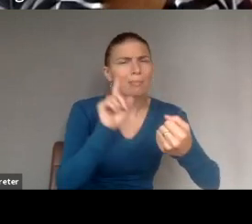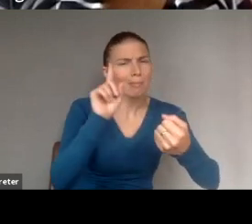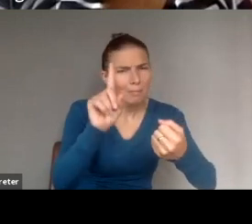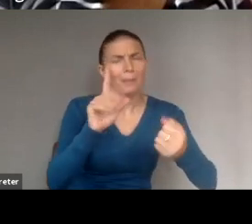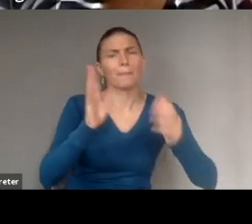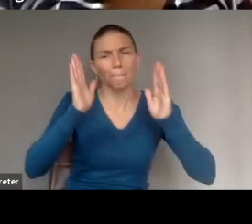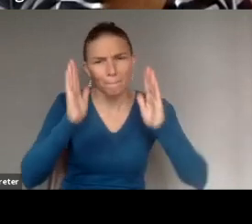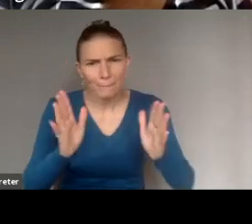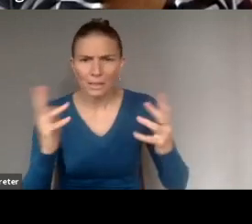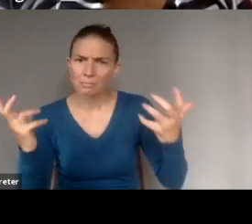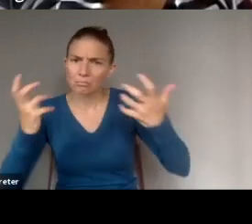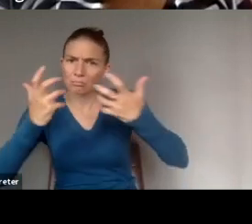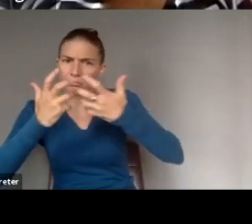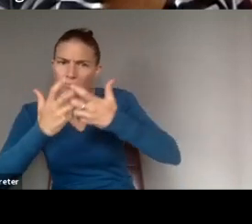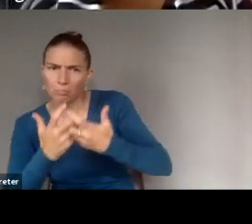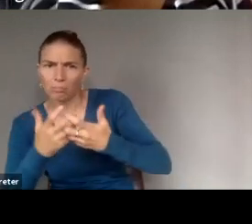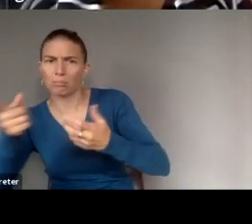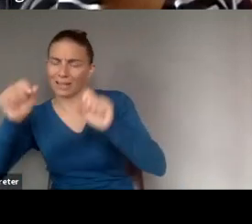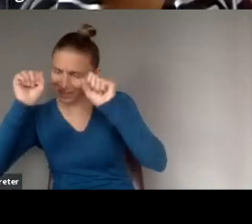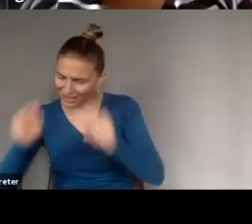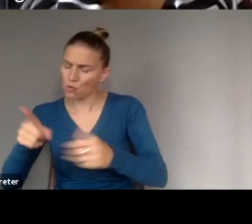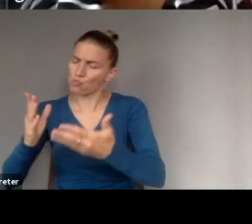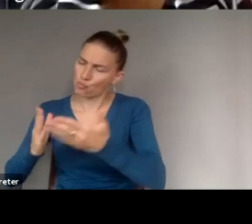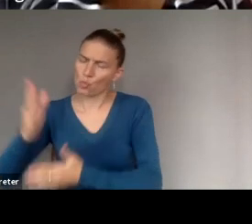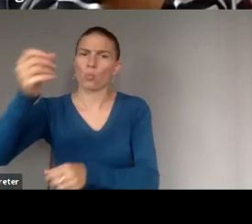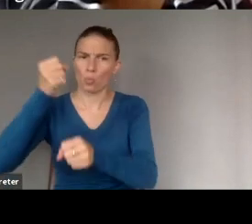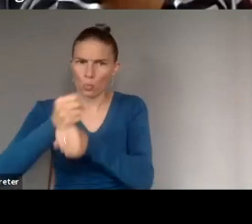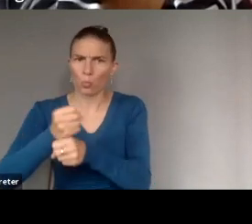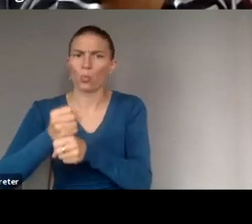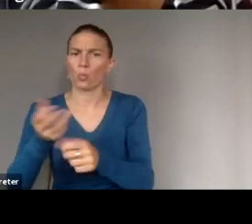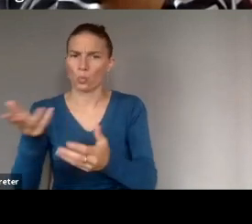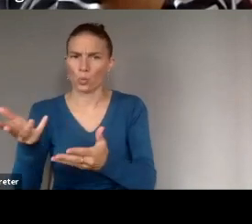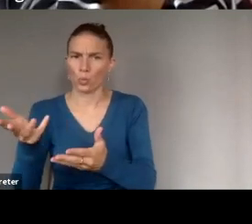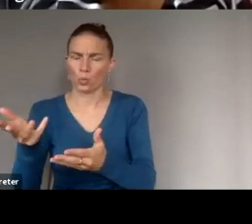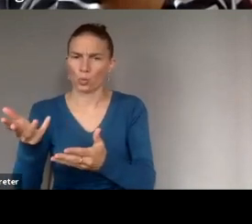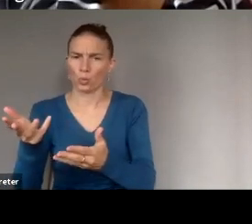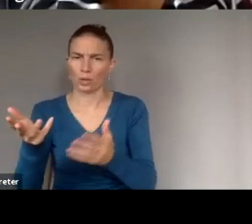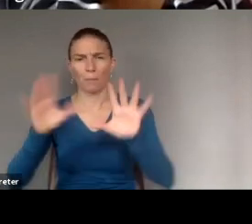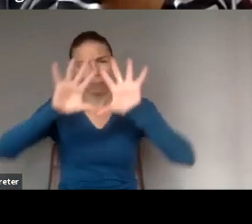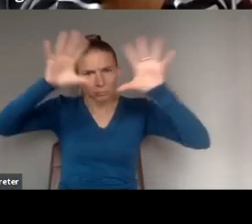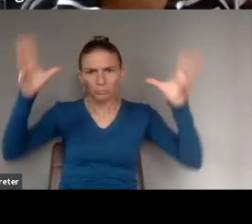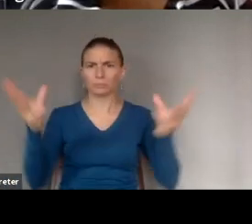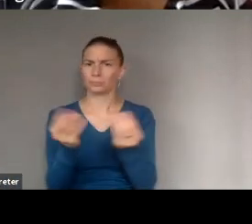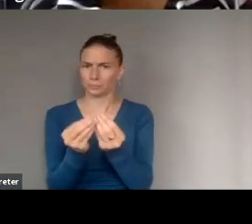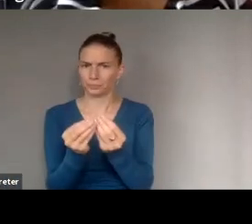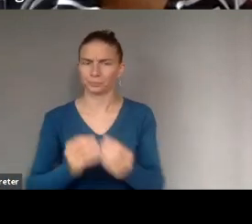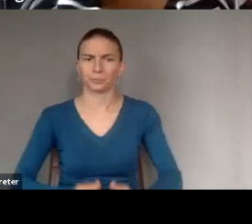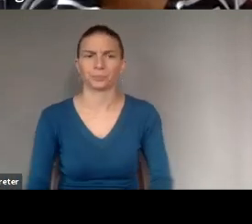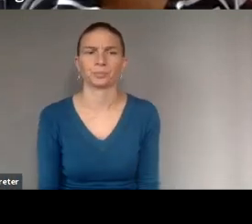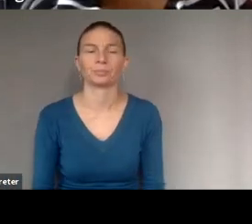and looking at, you know, persons with disabilities comprehensively. Then, the last one is, you know, the targeting and criteria